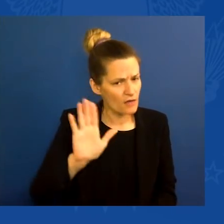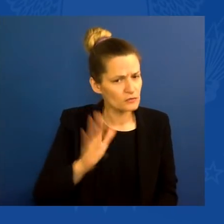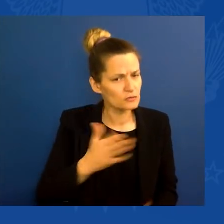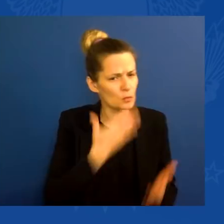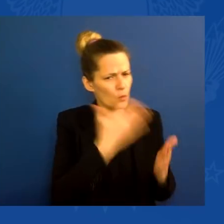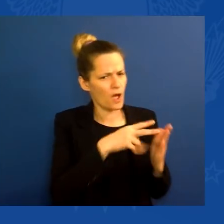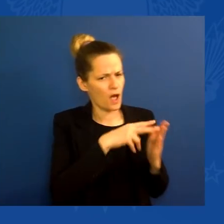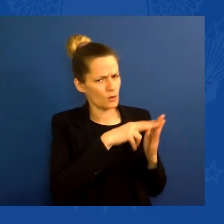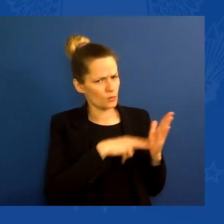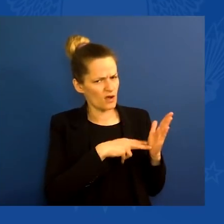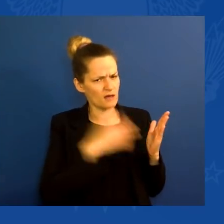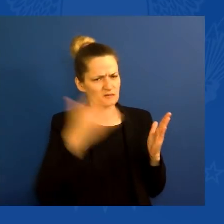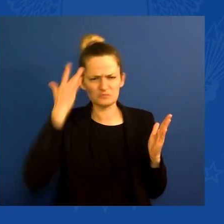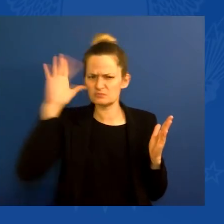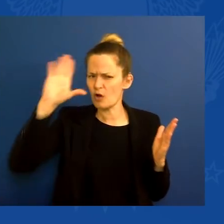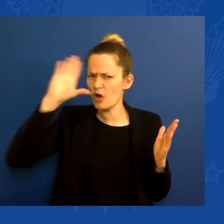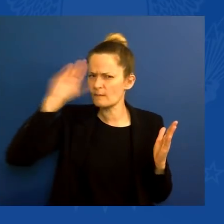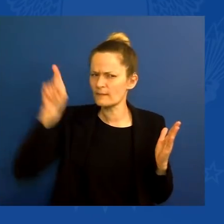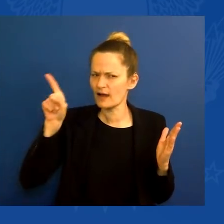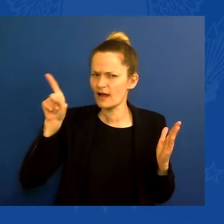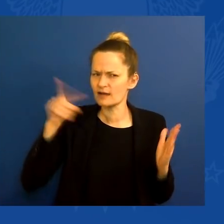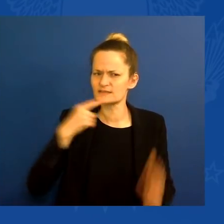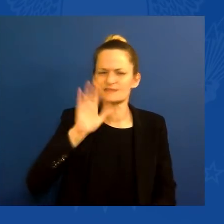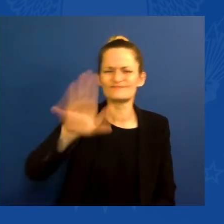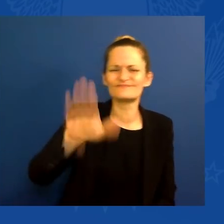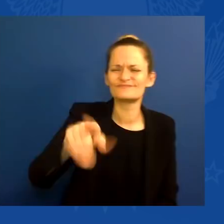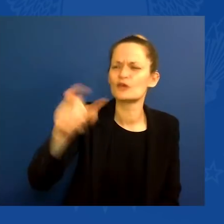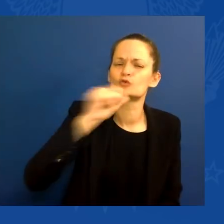Show me your budget, and I will tell you what you value."